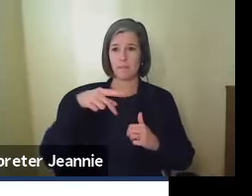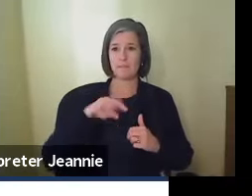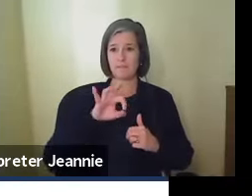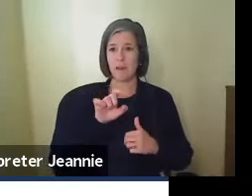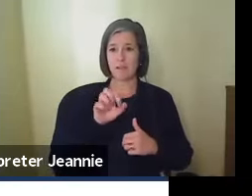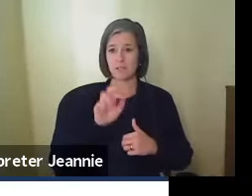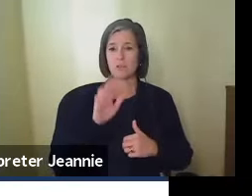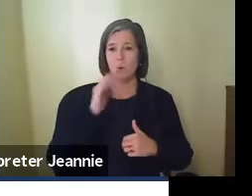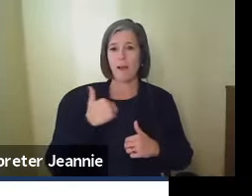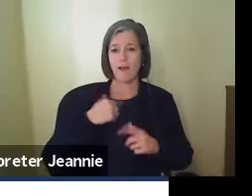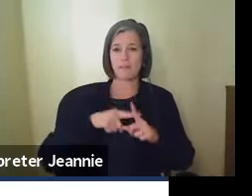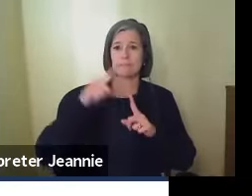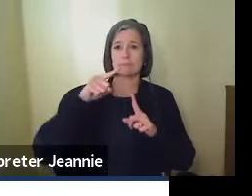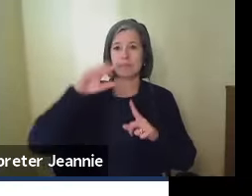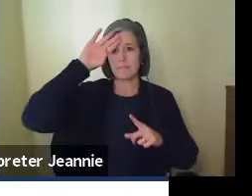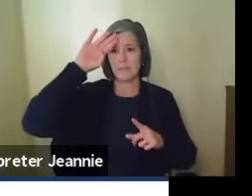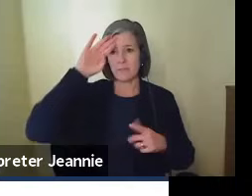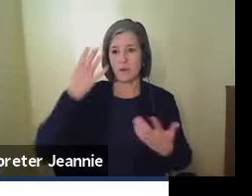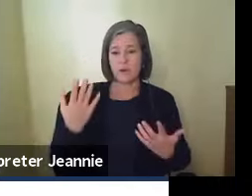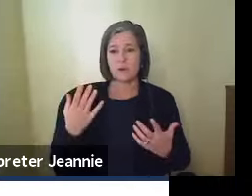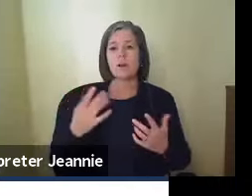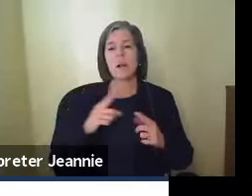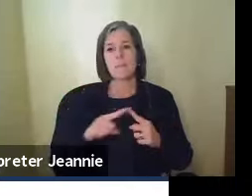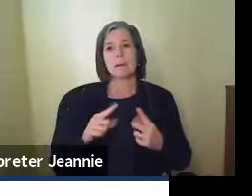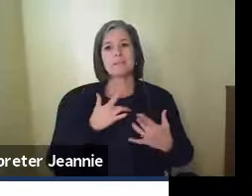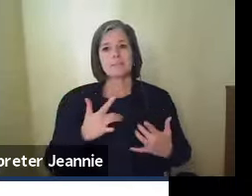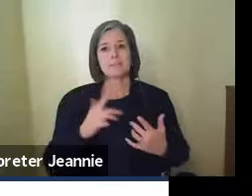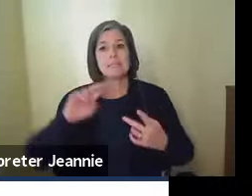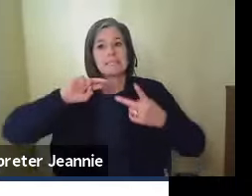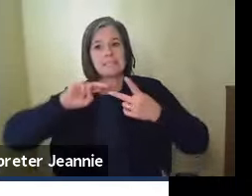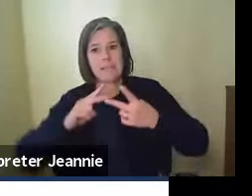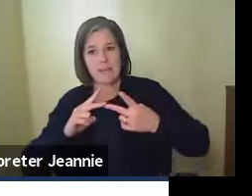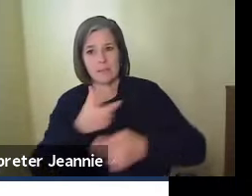So that's not a lot. More likely with the second dose than with the first. Most people are probably going